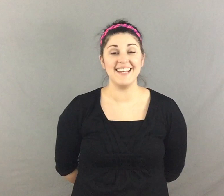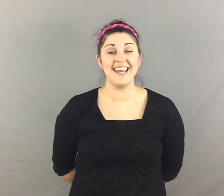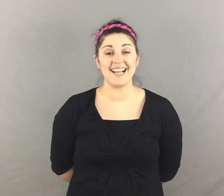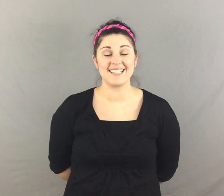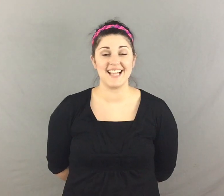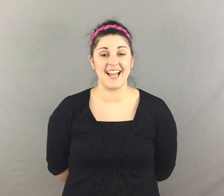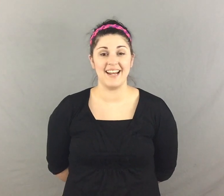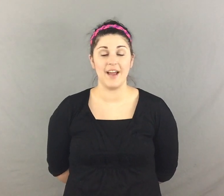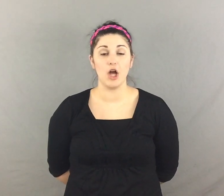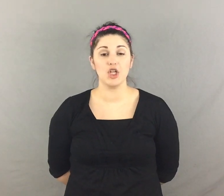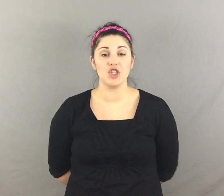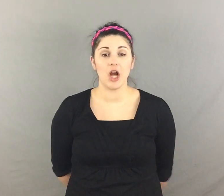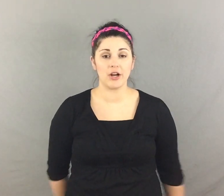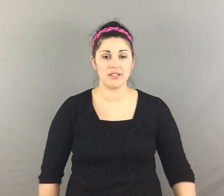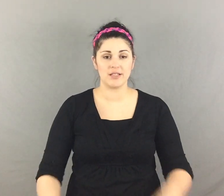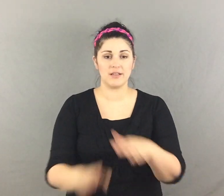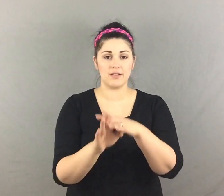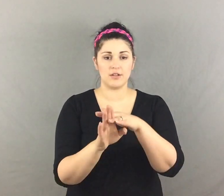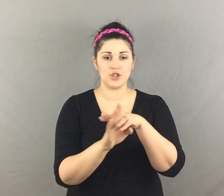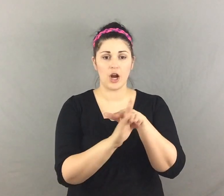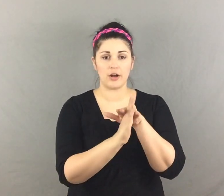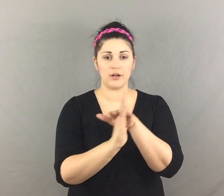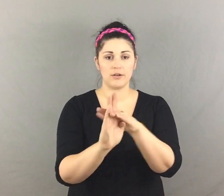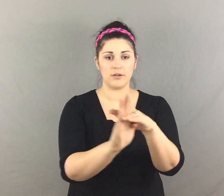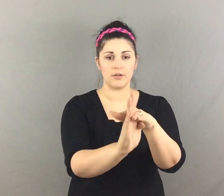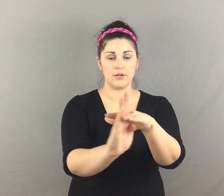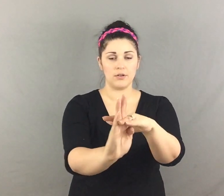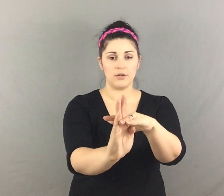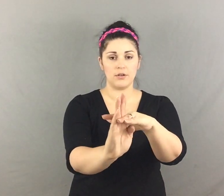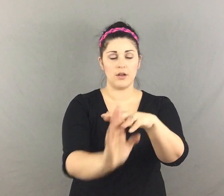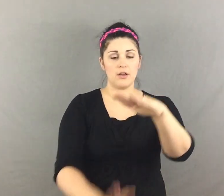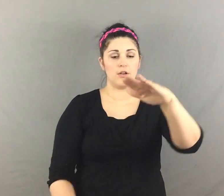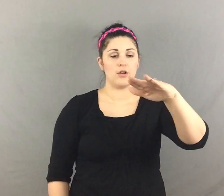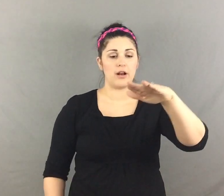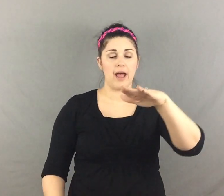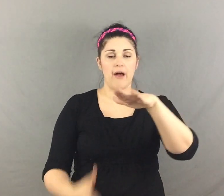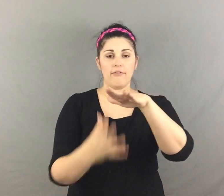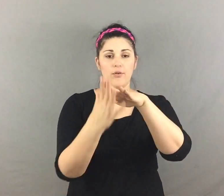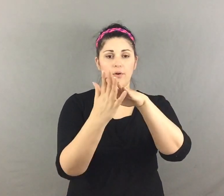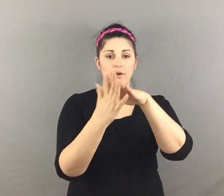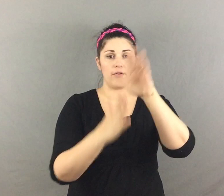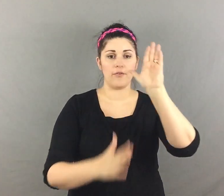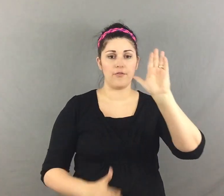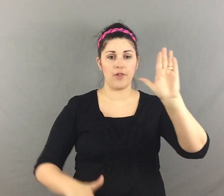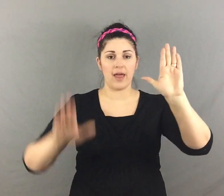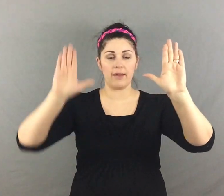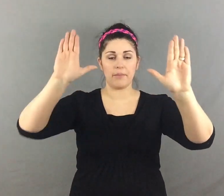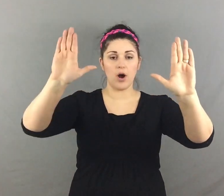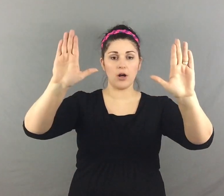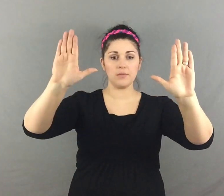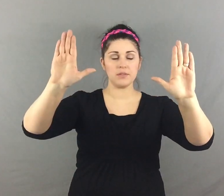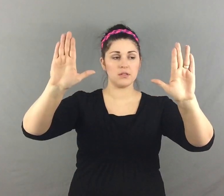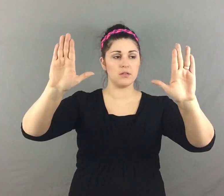The next sign sharks shirk. You're going to have your flat palms,